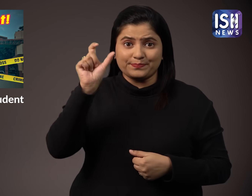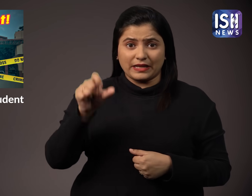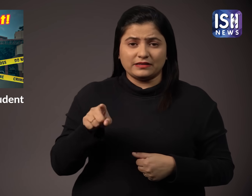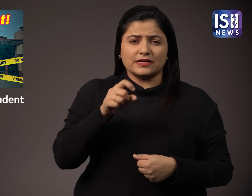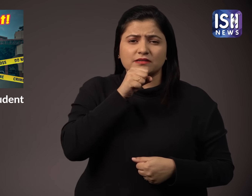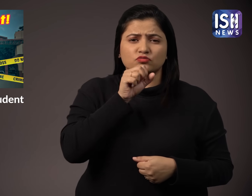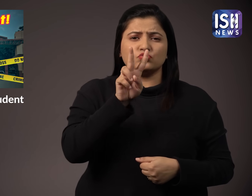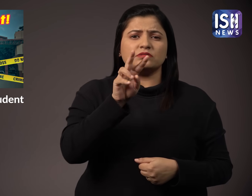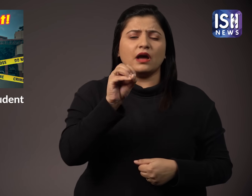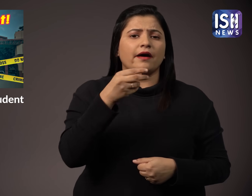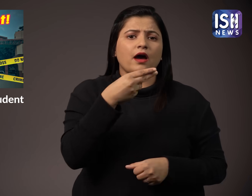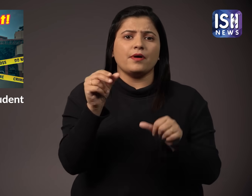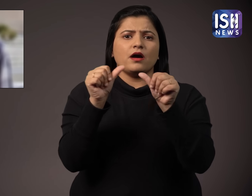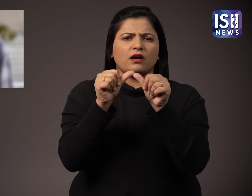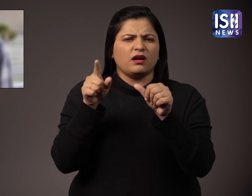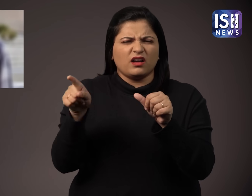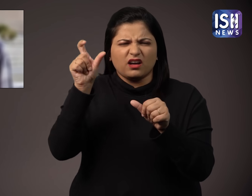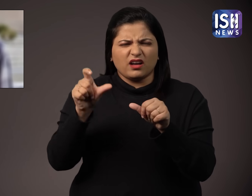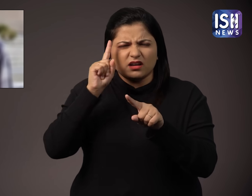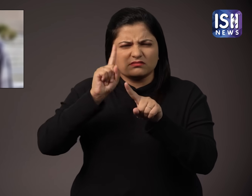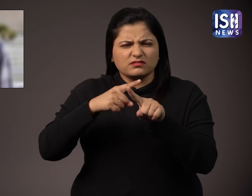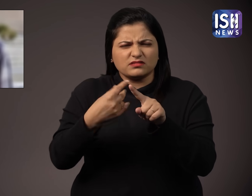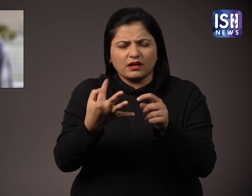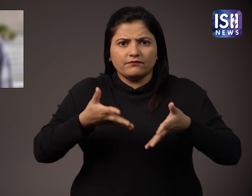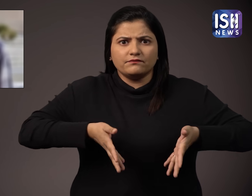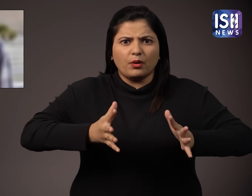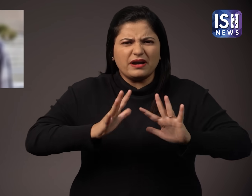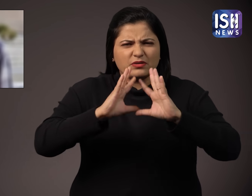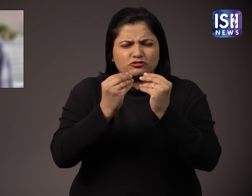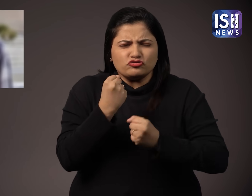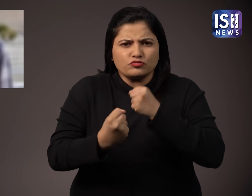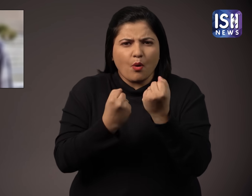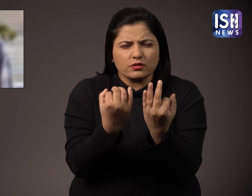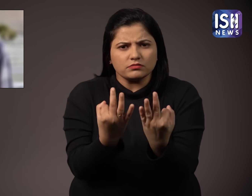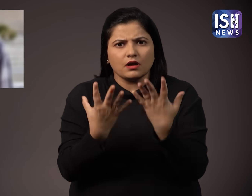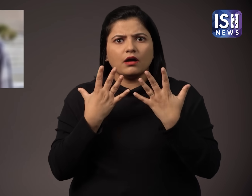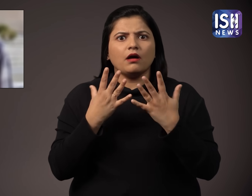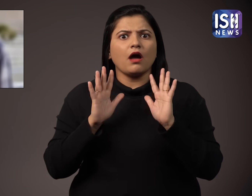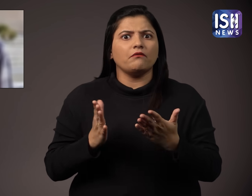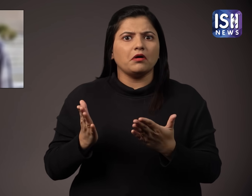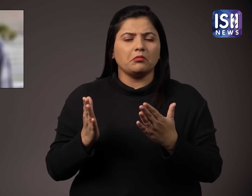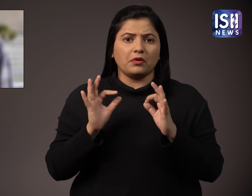20-year-old Akhil Katravath was an outstanding sportsperson and footballer.